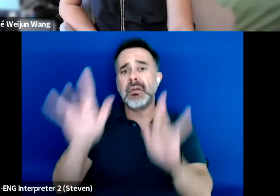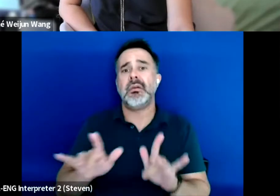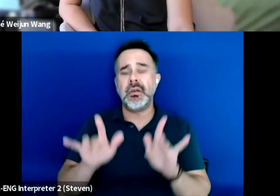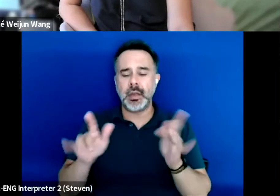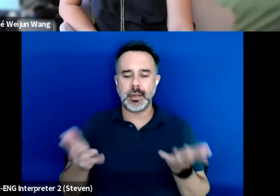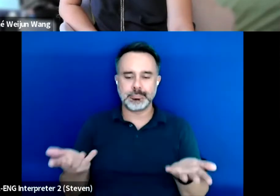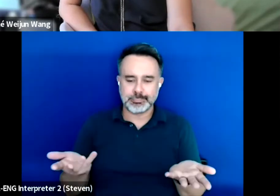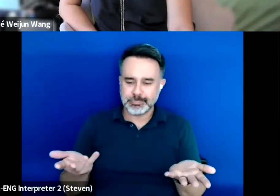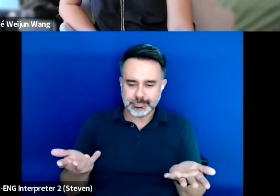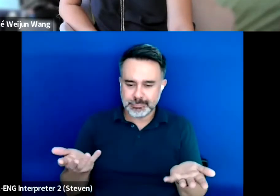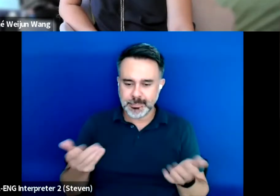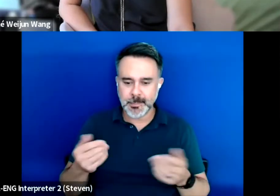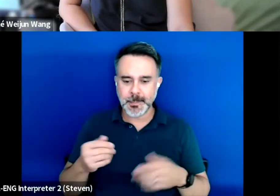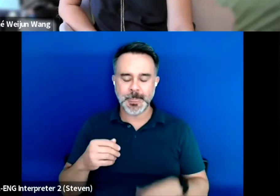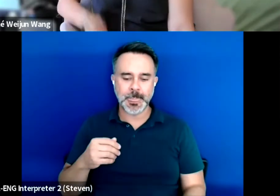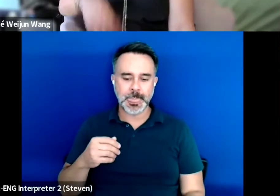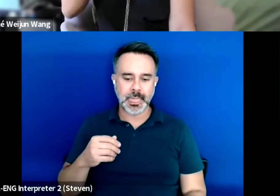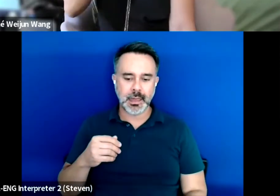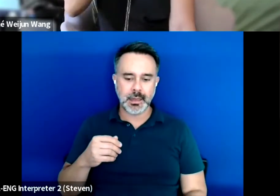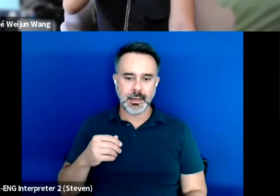it also says, like, it has a happy ending.